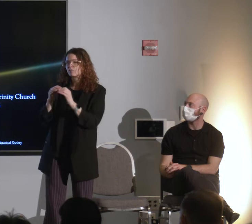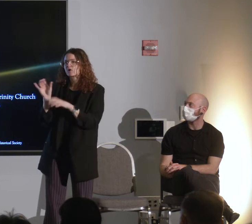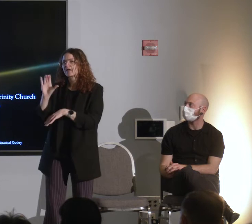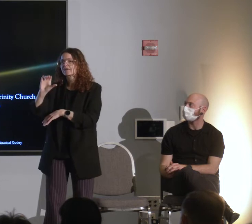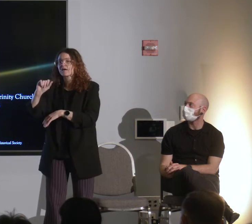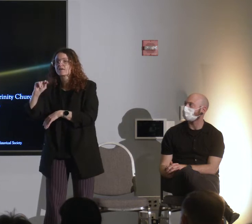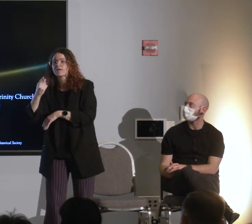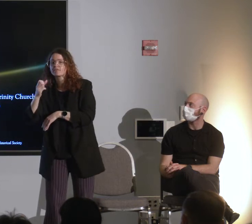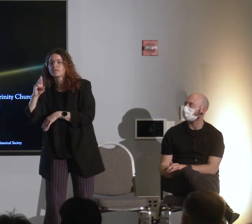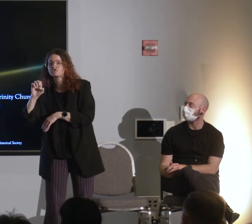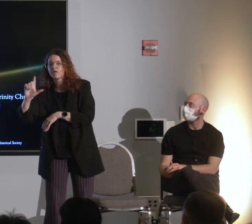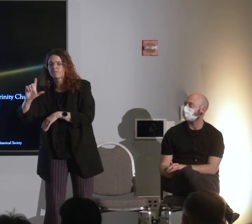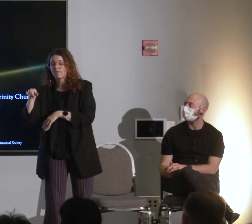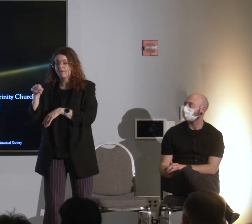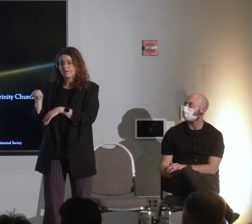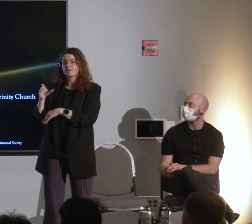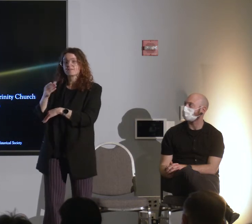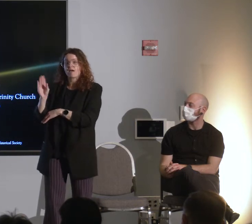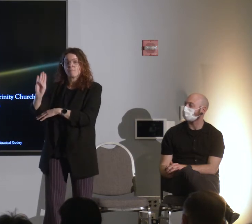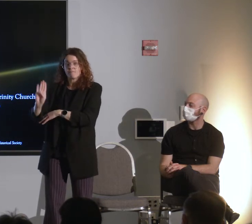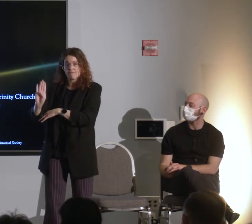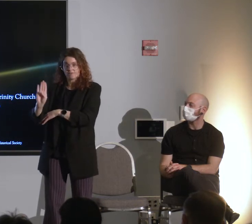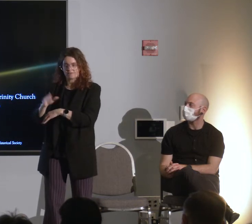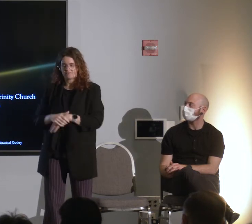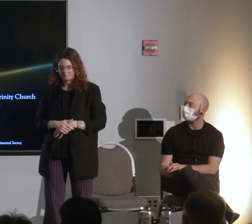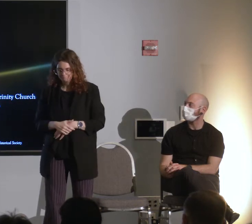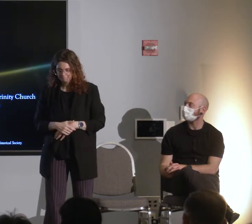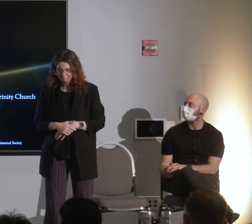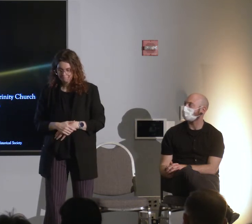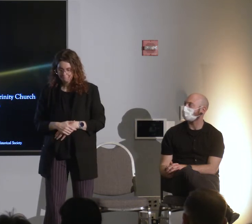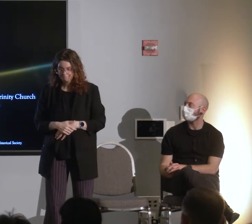His and Boston's duomo. As one of six invitees,